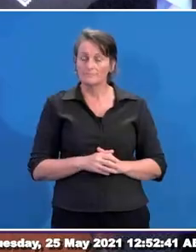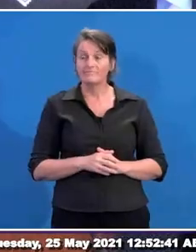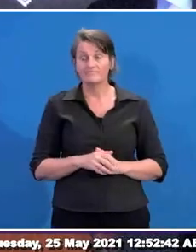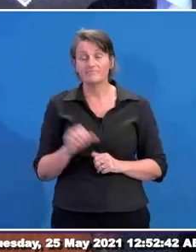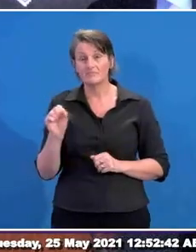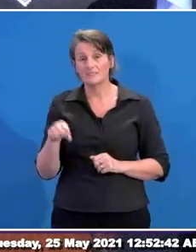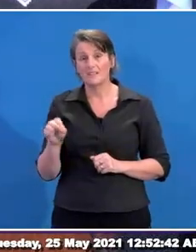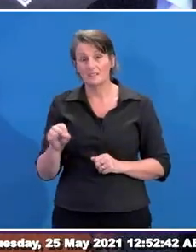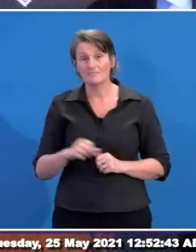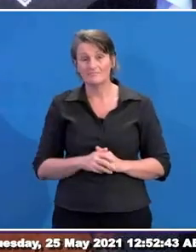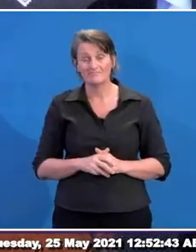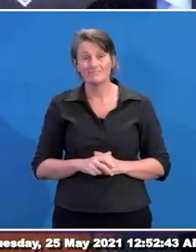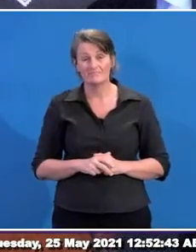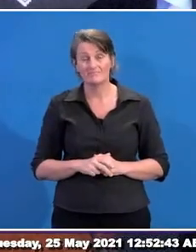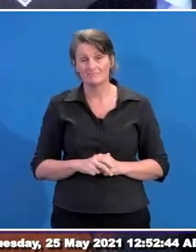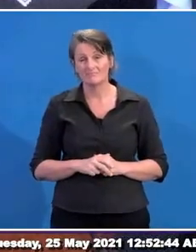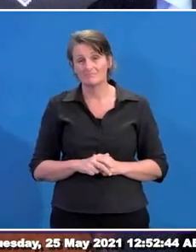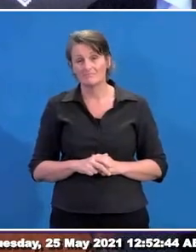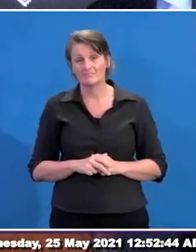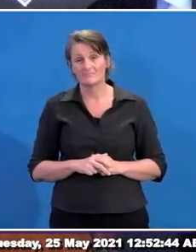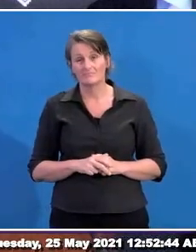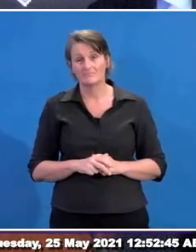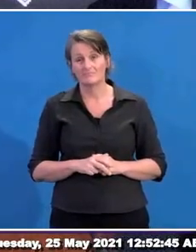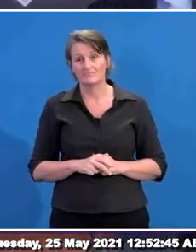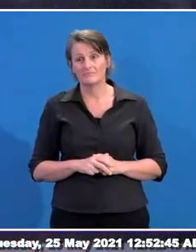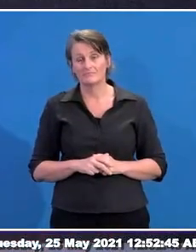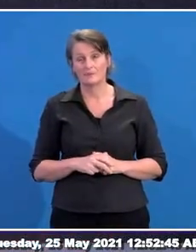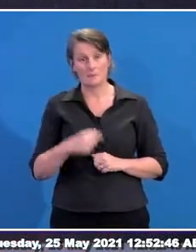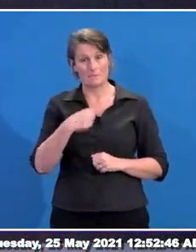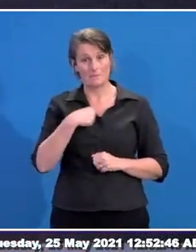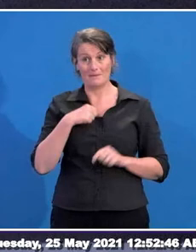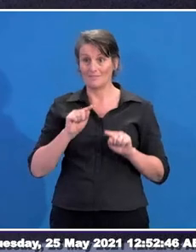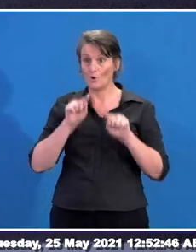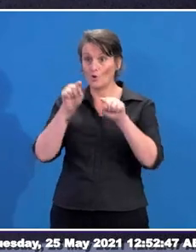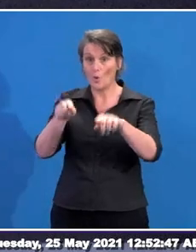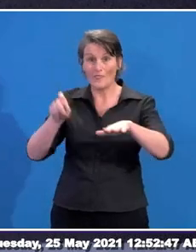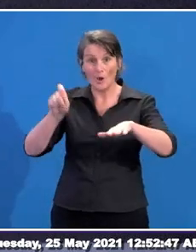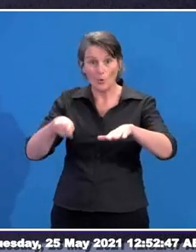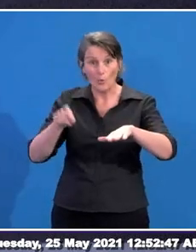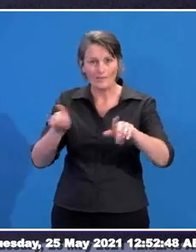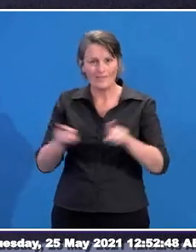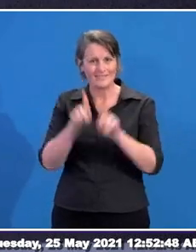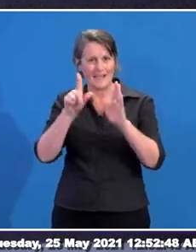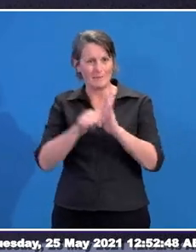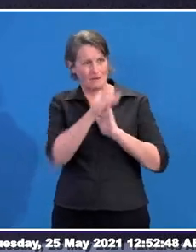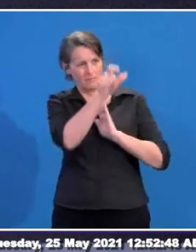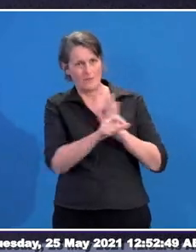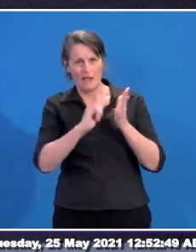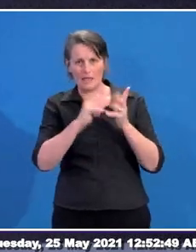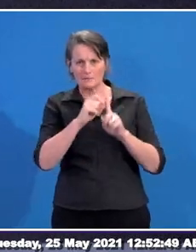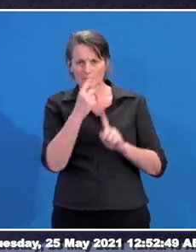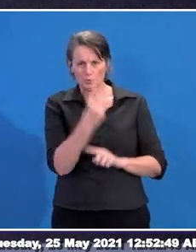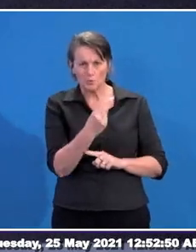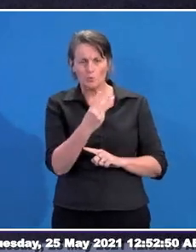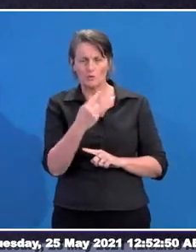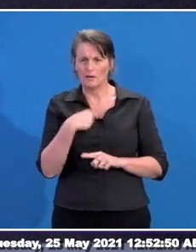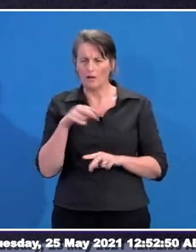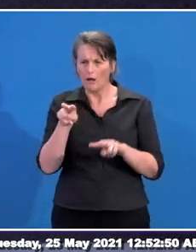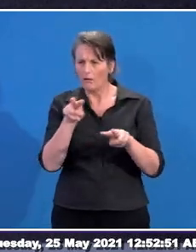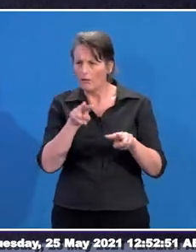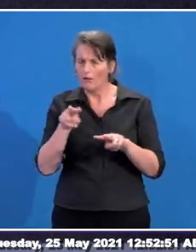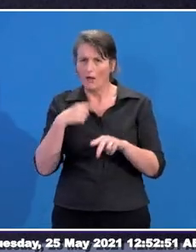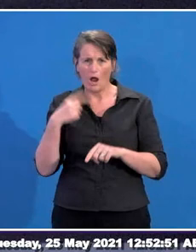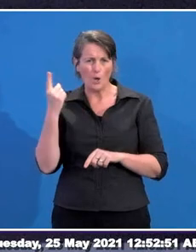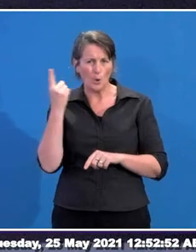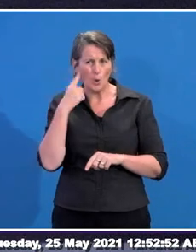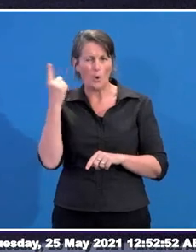I mean, being in the courtroom at the same time as SP2 and hearing what the